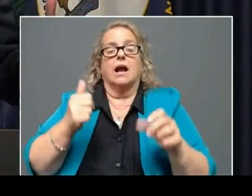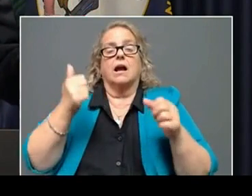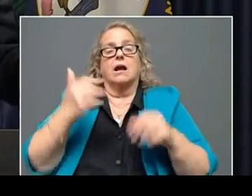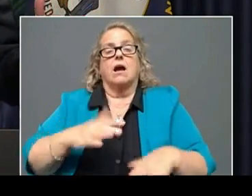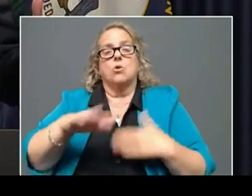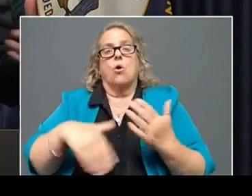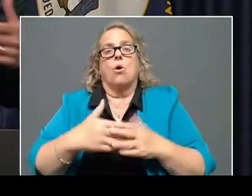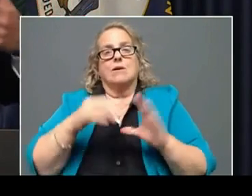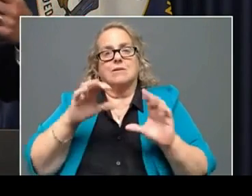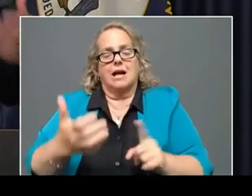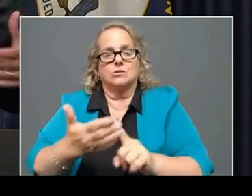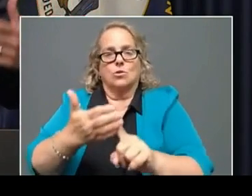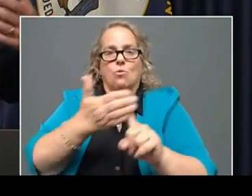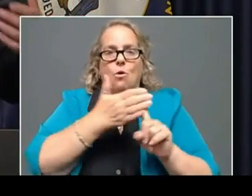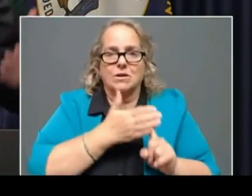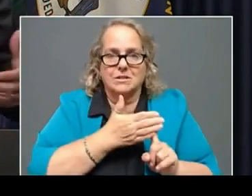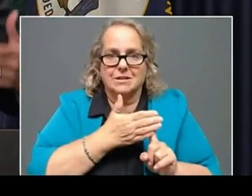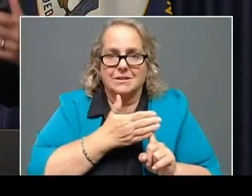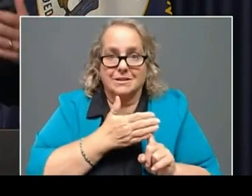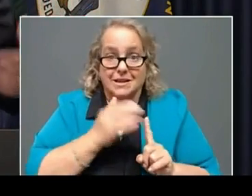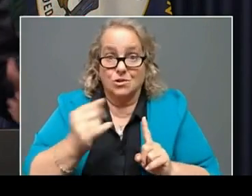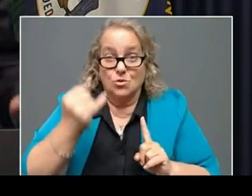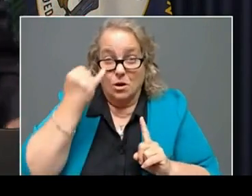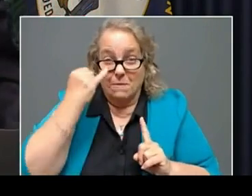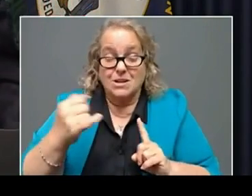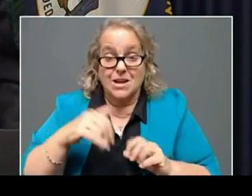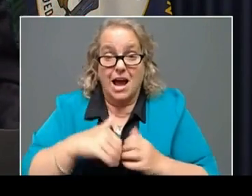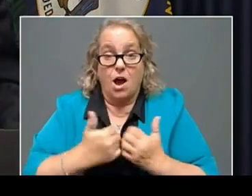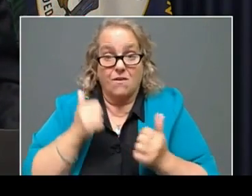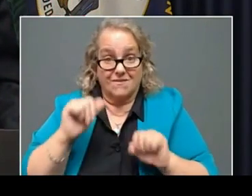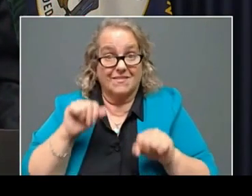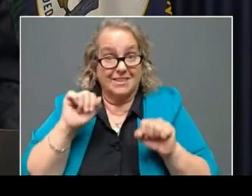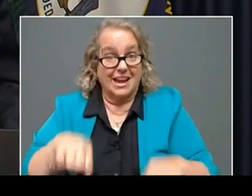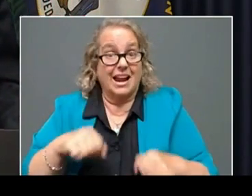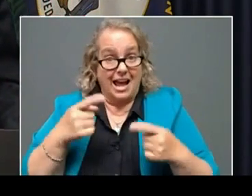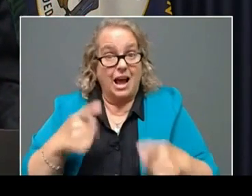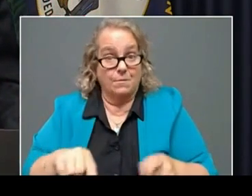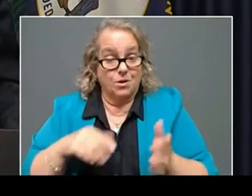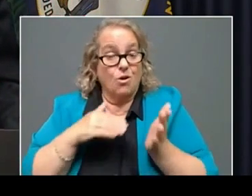can see how that could happen multiple times. So we really need to think as we